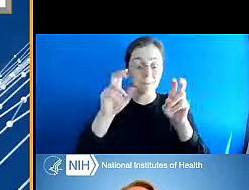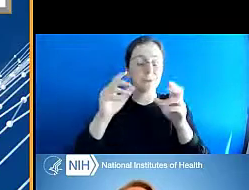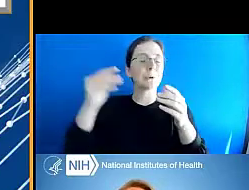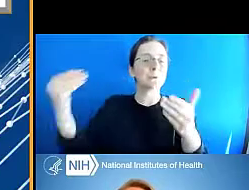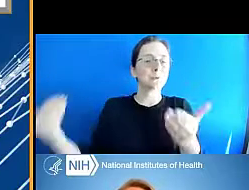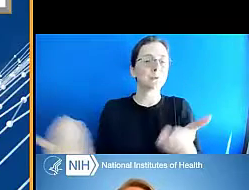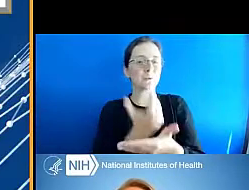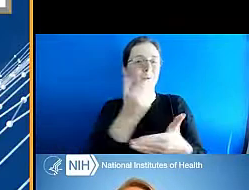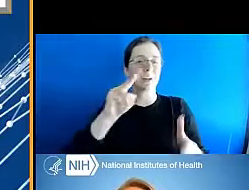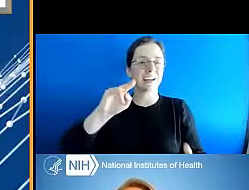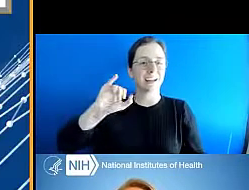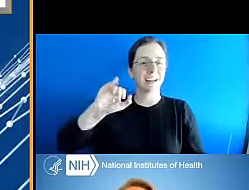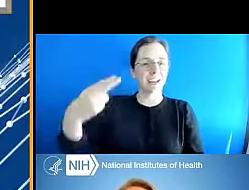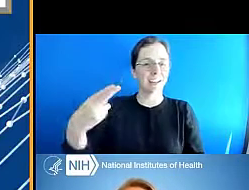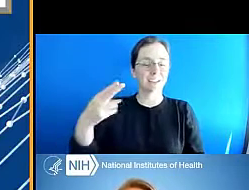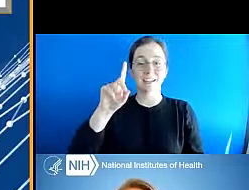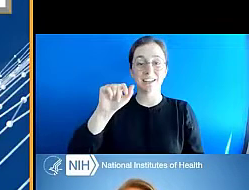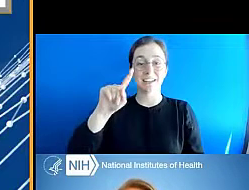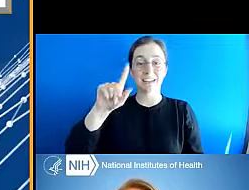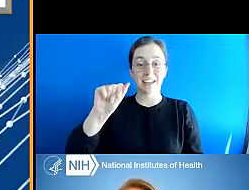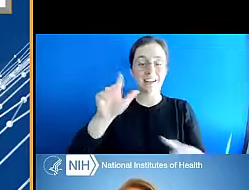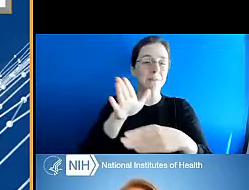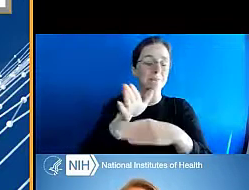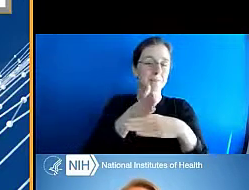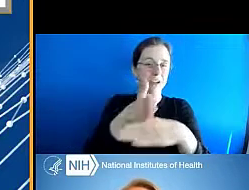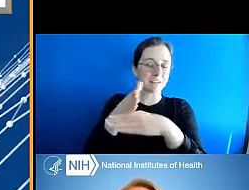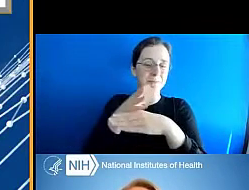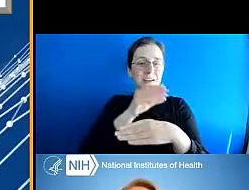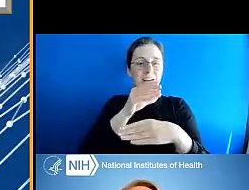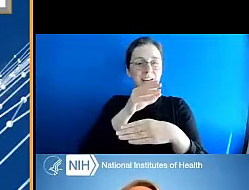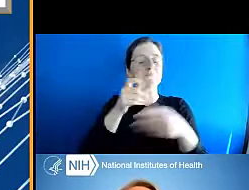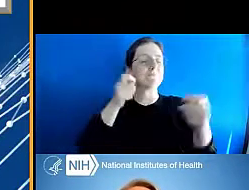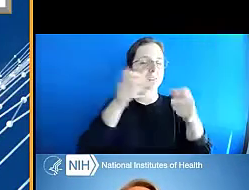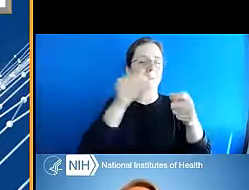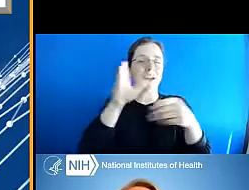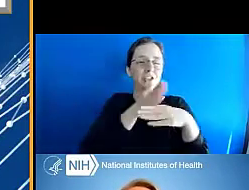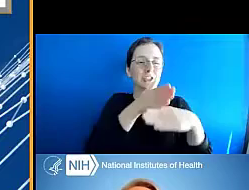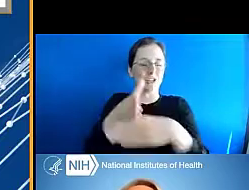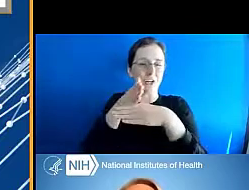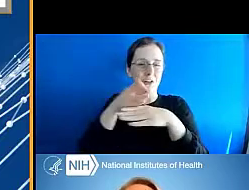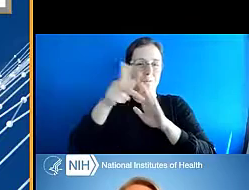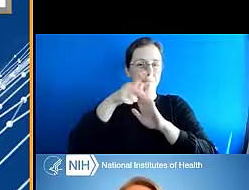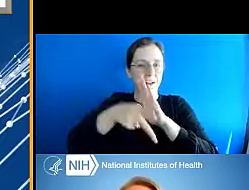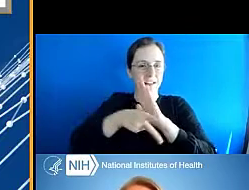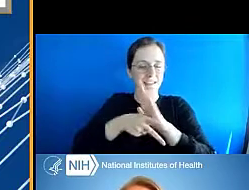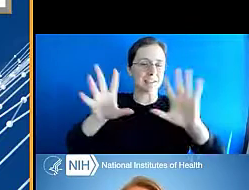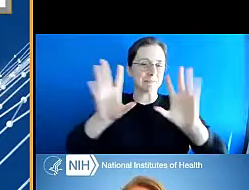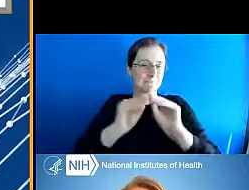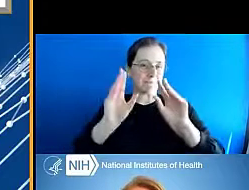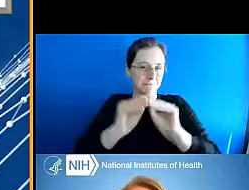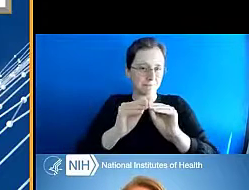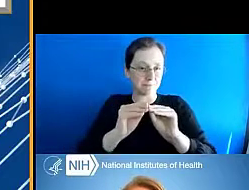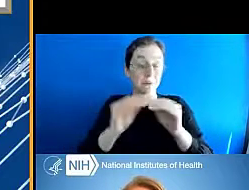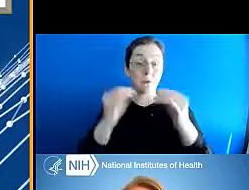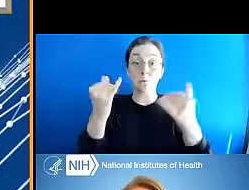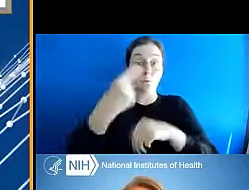Data Management and Sharing Policy webinar series. Today we're focusing on understanding the new DMS policy.